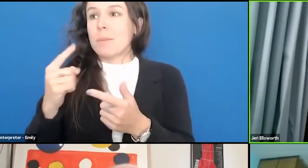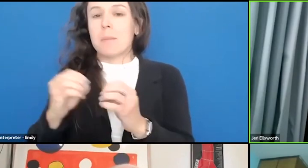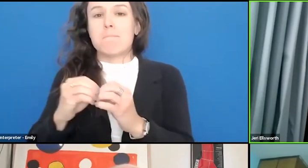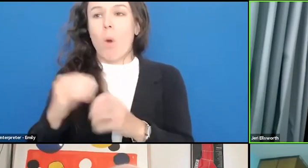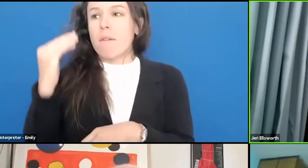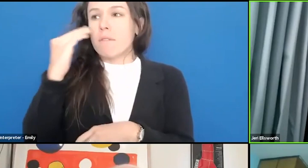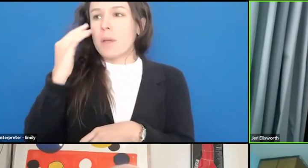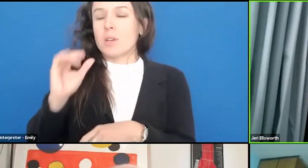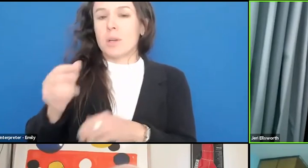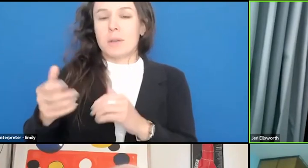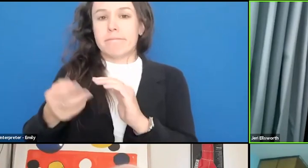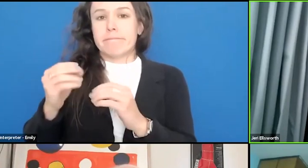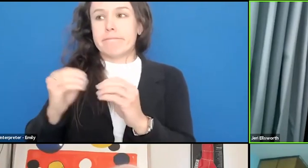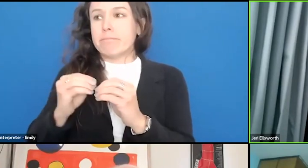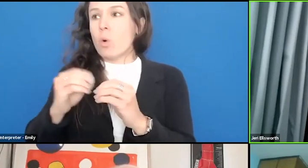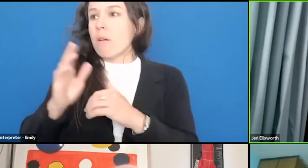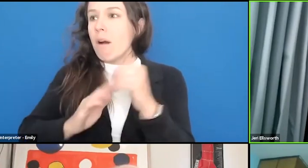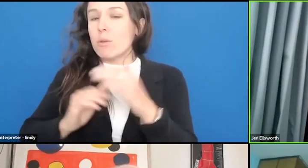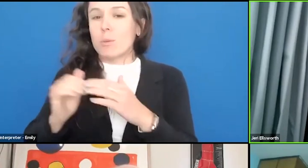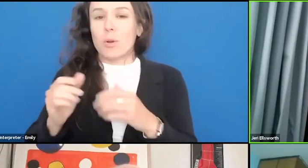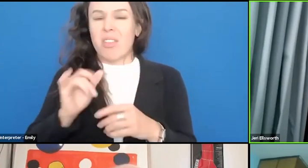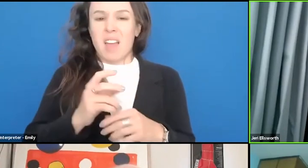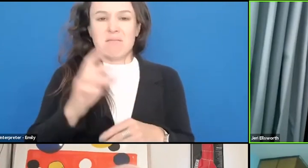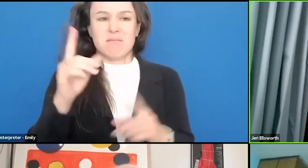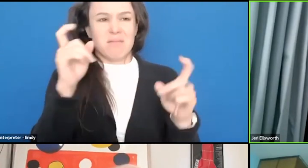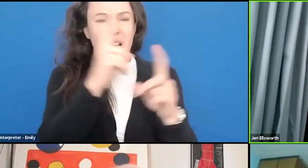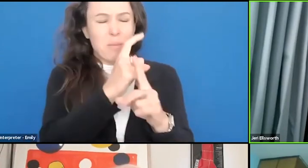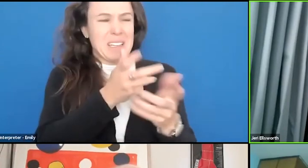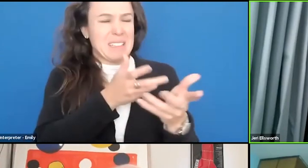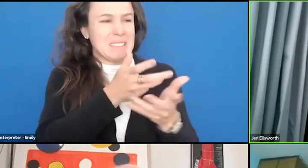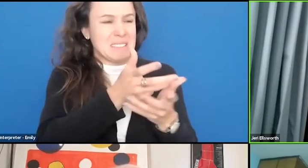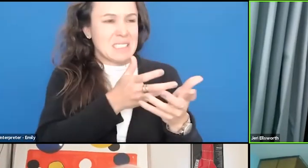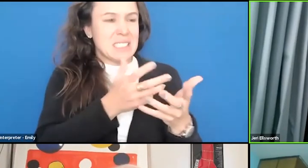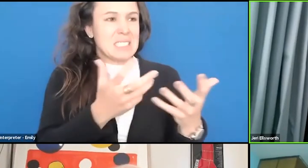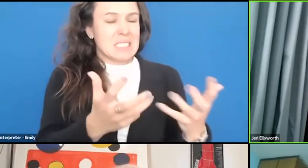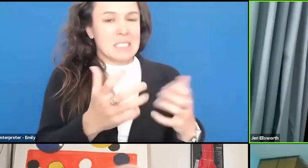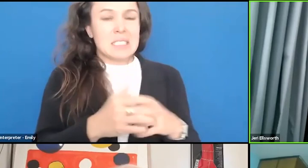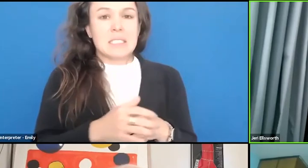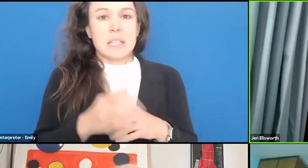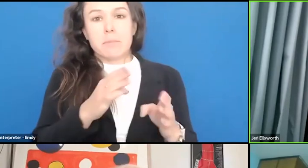and eliminate some of the more complicated input schemes that we might be tempted to chase after.